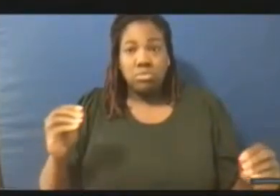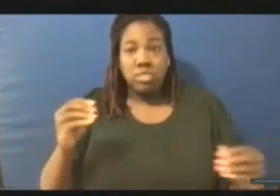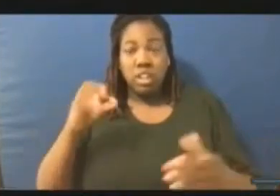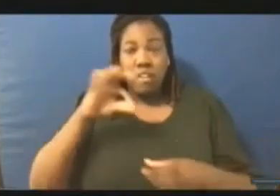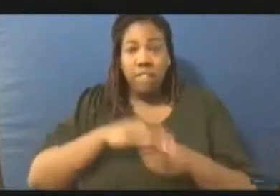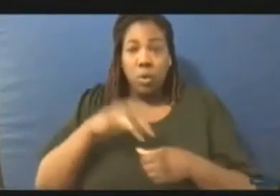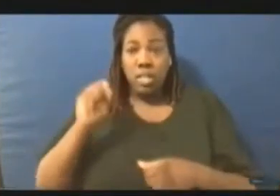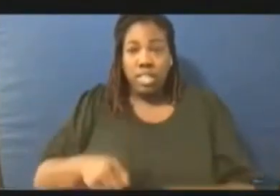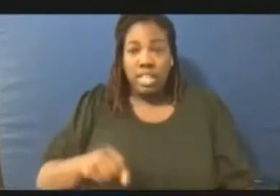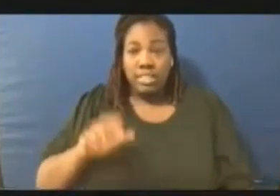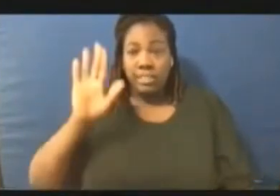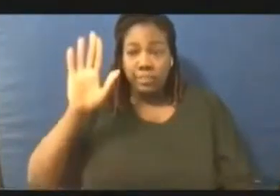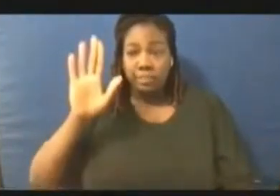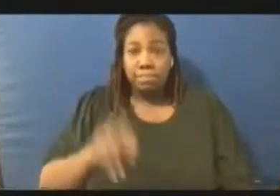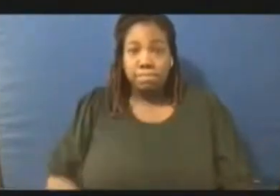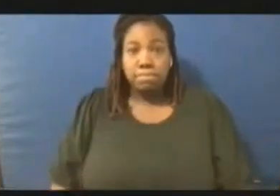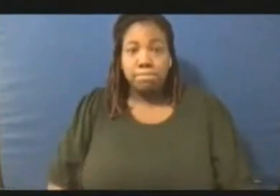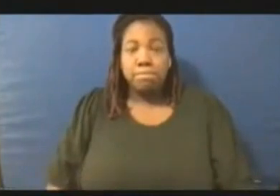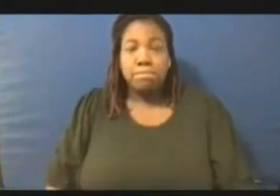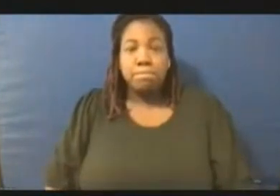Homer Venters: And this is Dr. Venters. I vote yes.